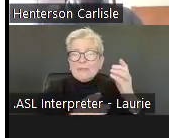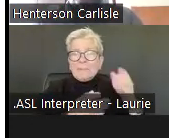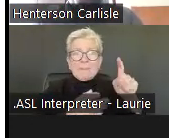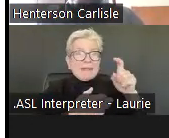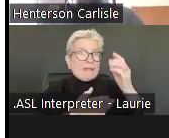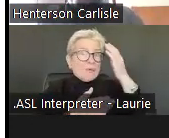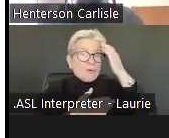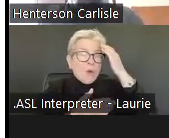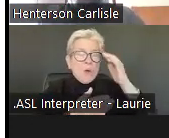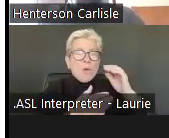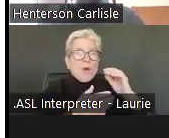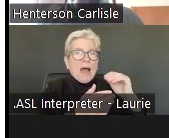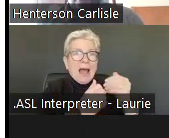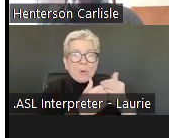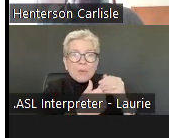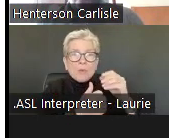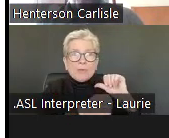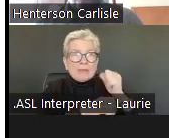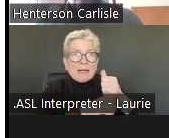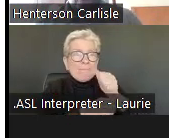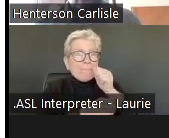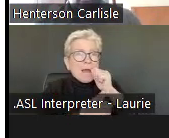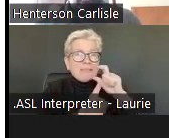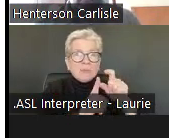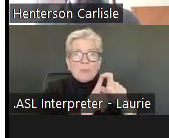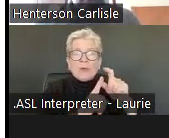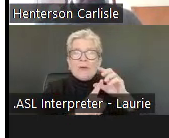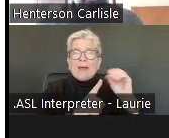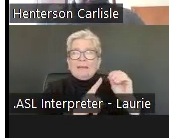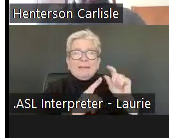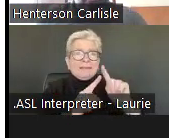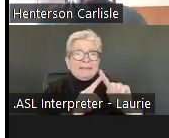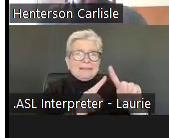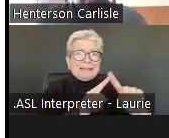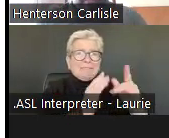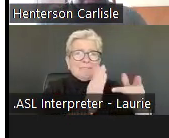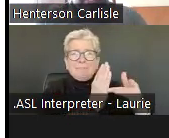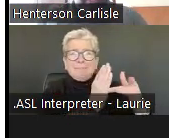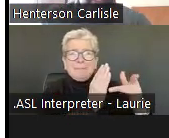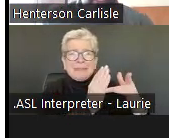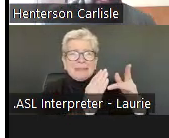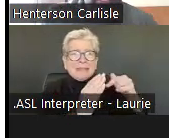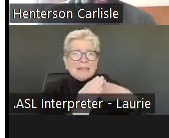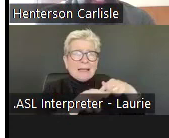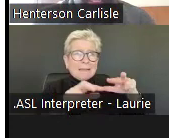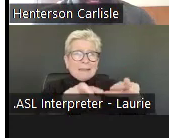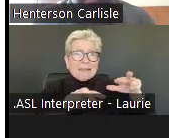where to find the help they need to support their students and support their families,